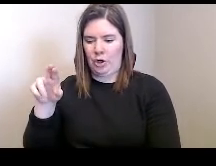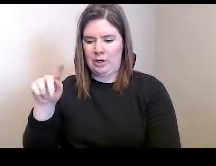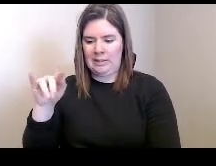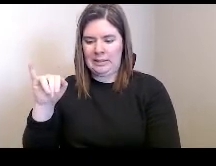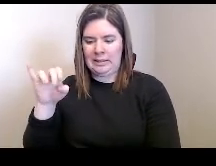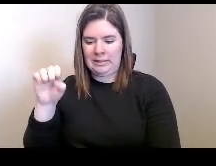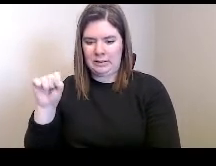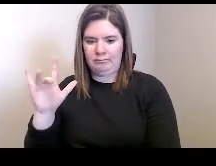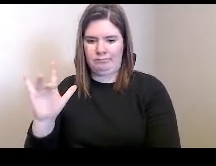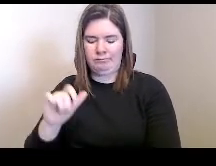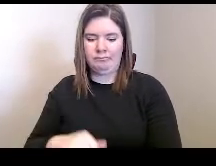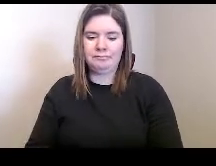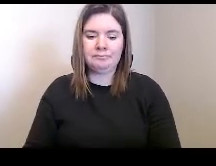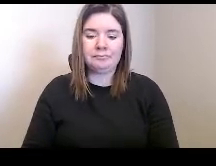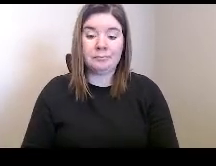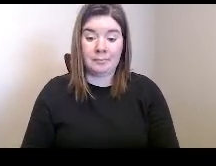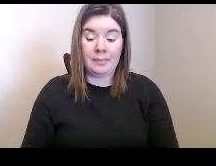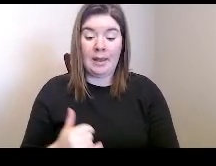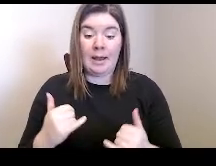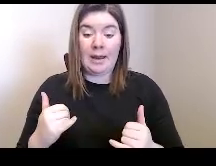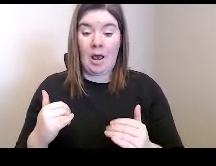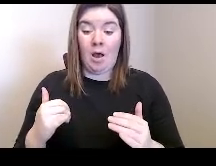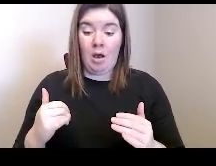So, I'm going to go to that and that actually opens up a dialog.